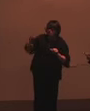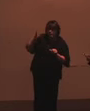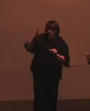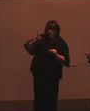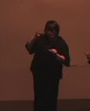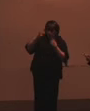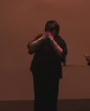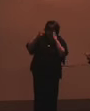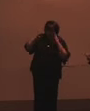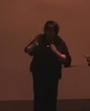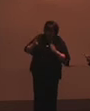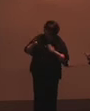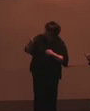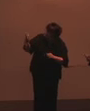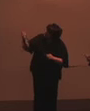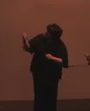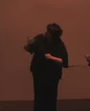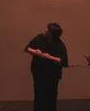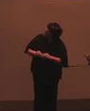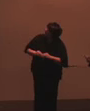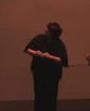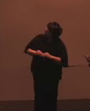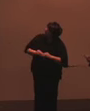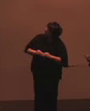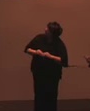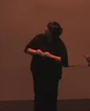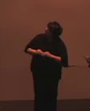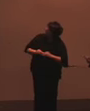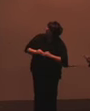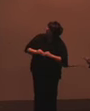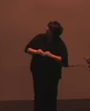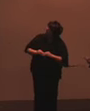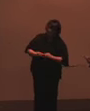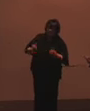And the point of this project is these many, many, many steps.